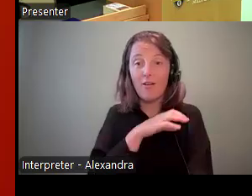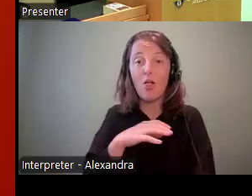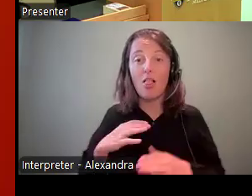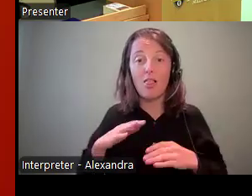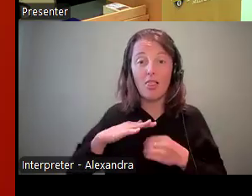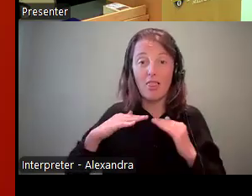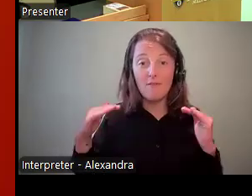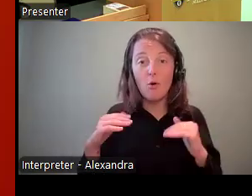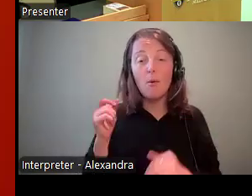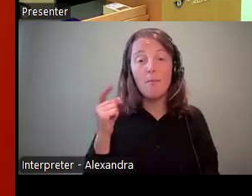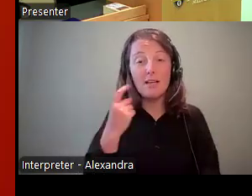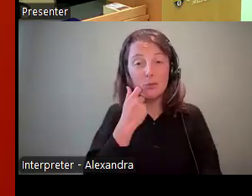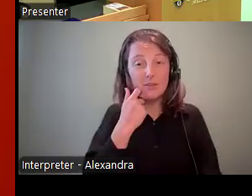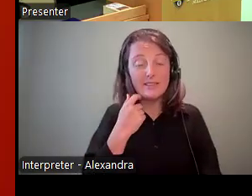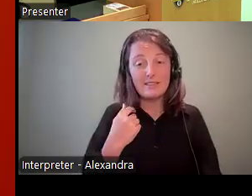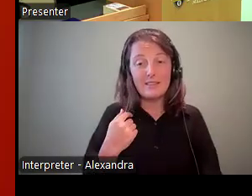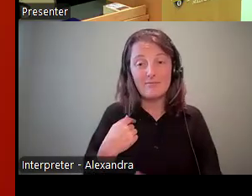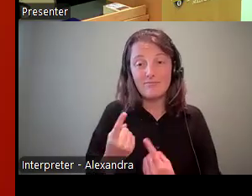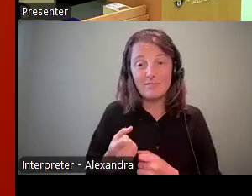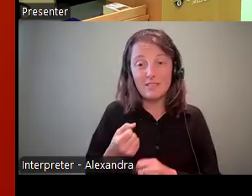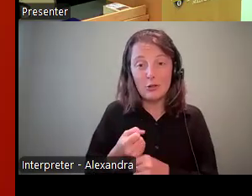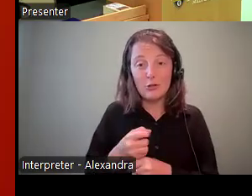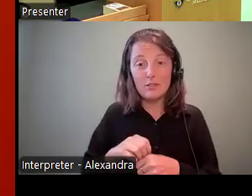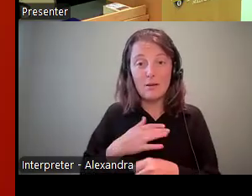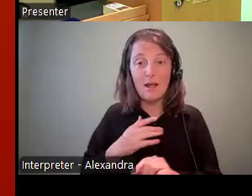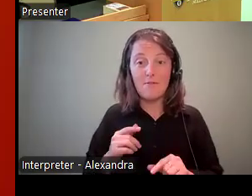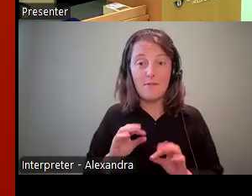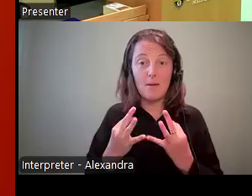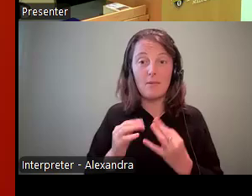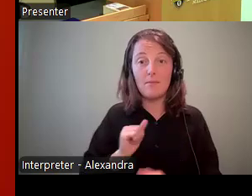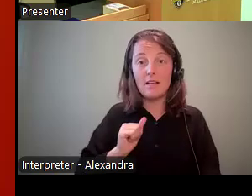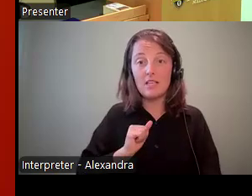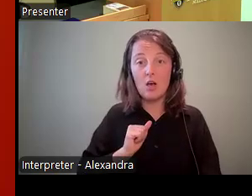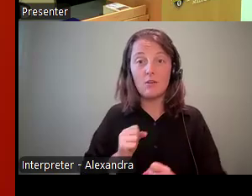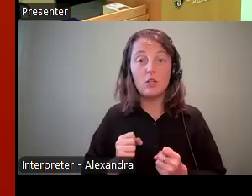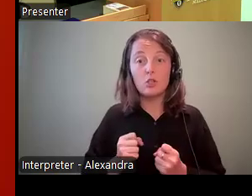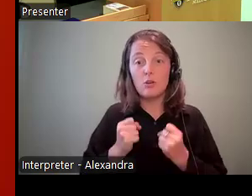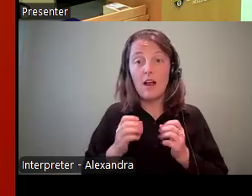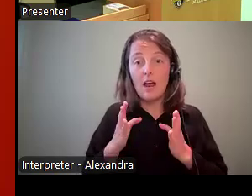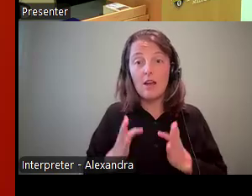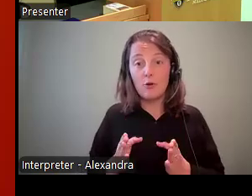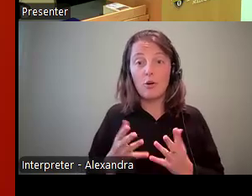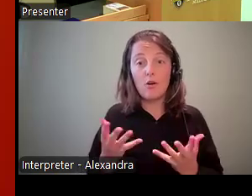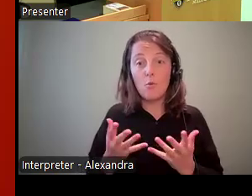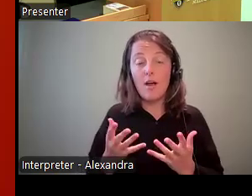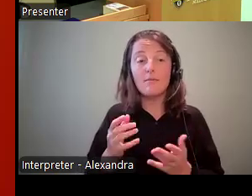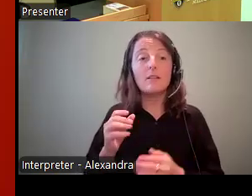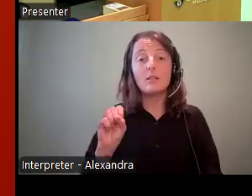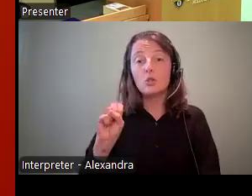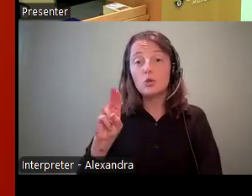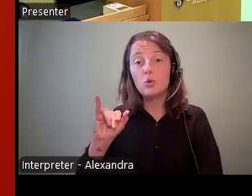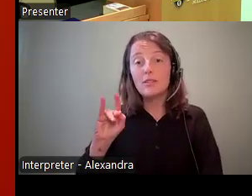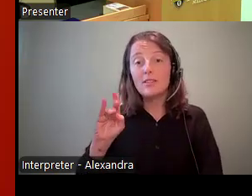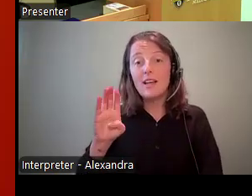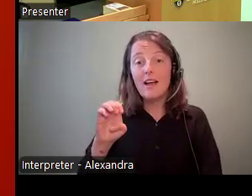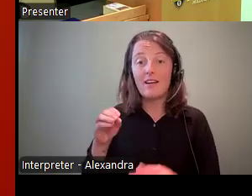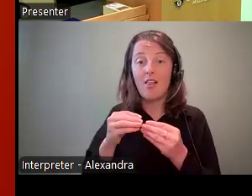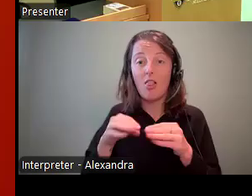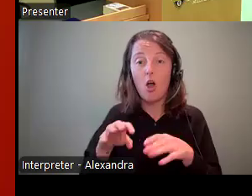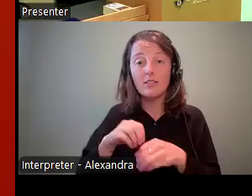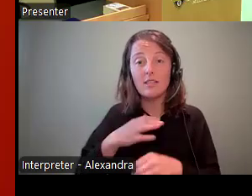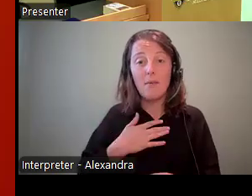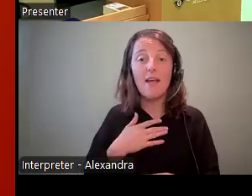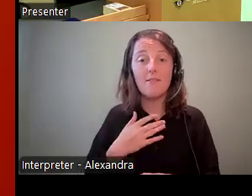in my own family, I am a survivor of suicide loss in my family. Why? I think we've got to